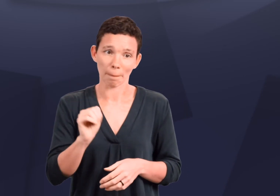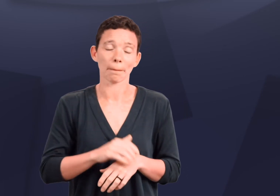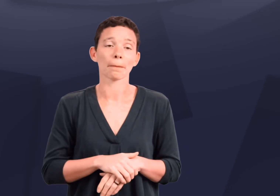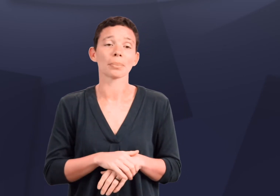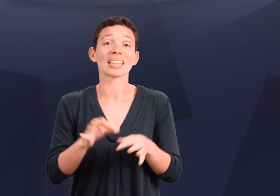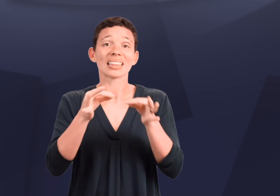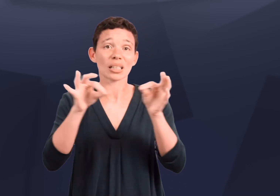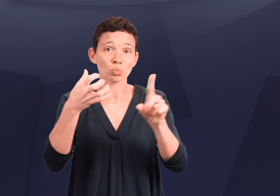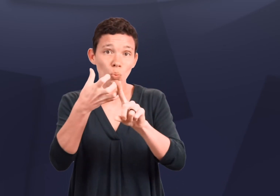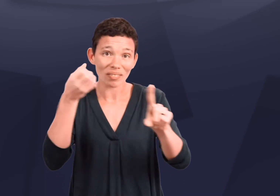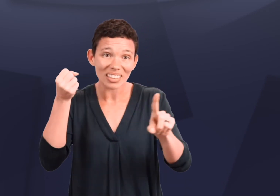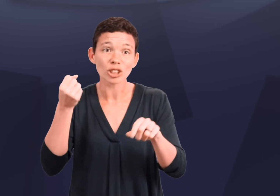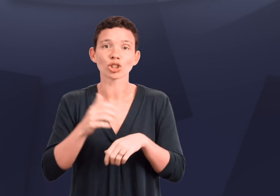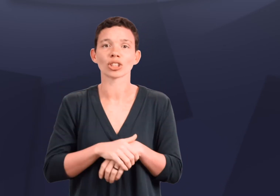That is heterosexualism.